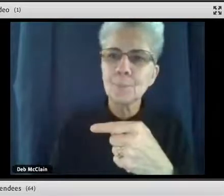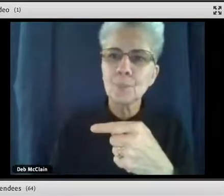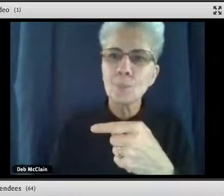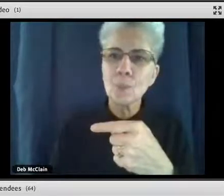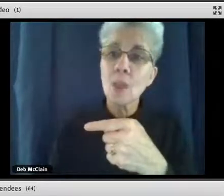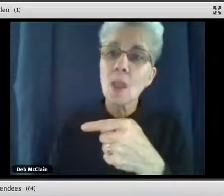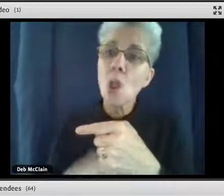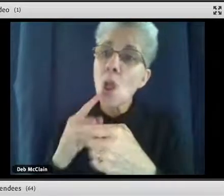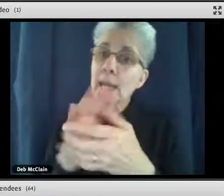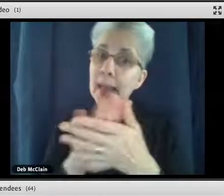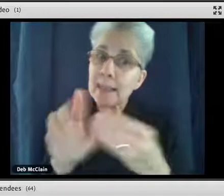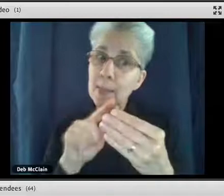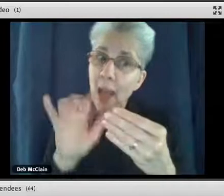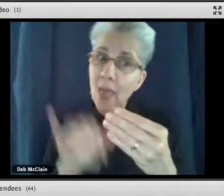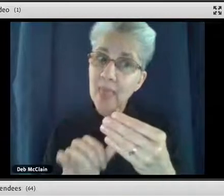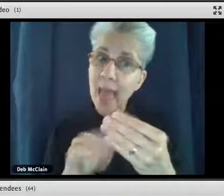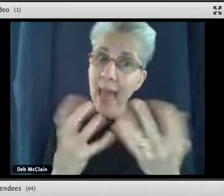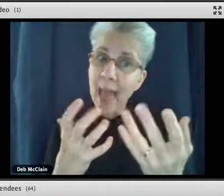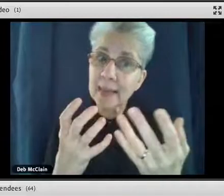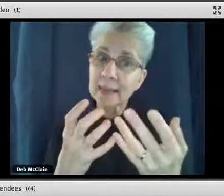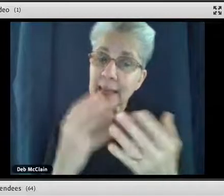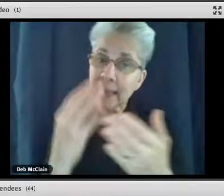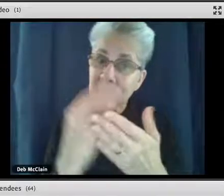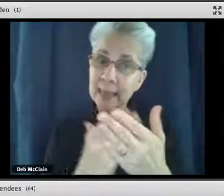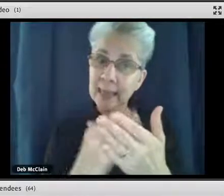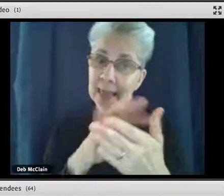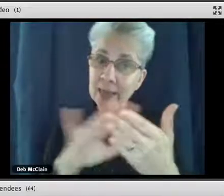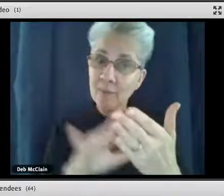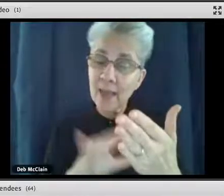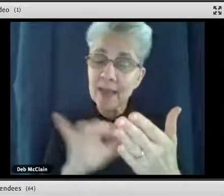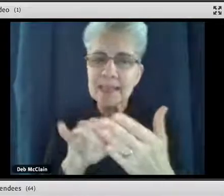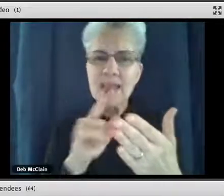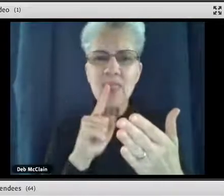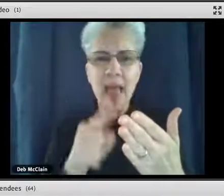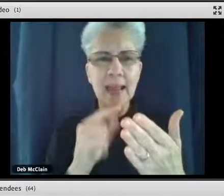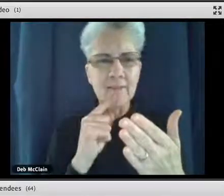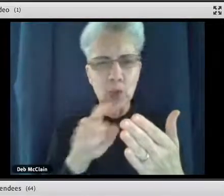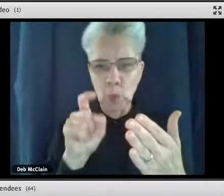And what's nice about this interface is that